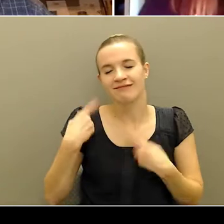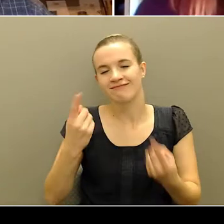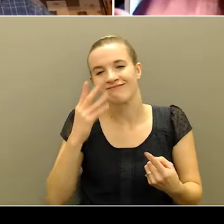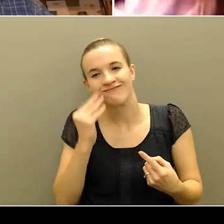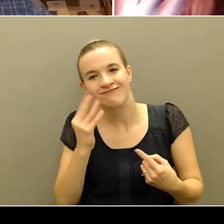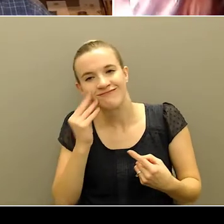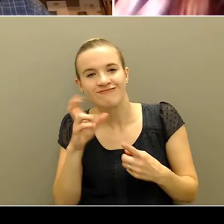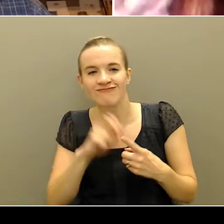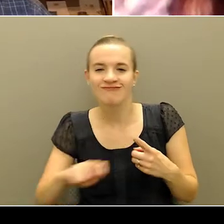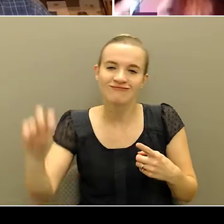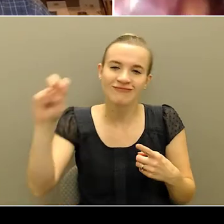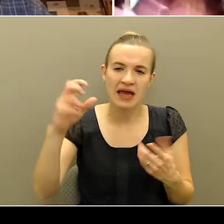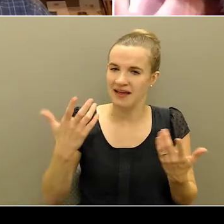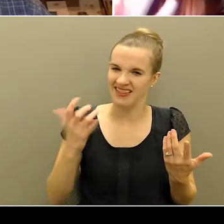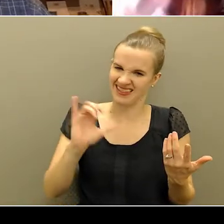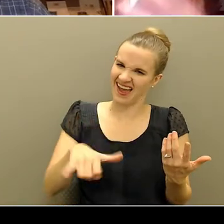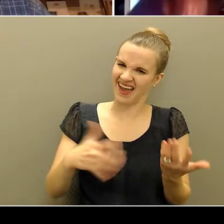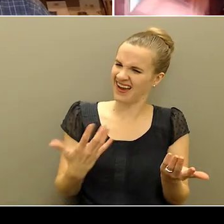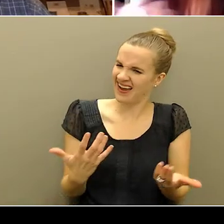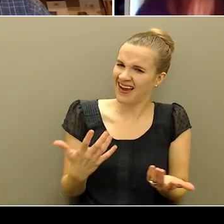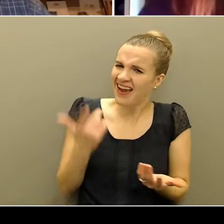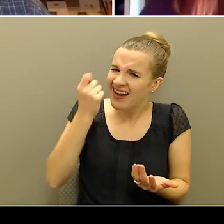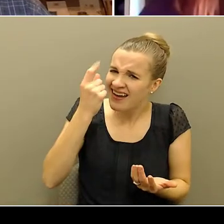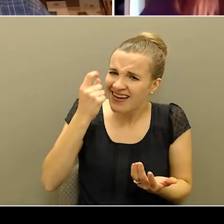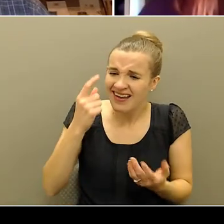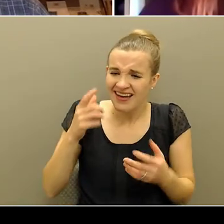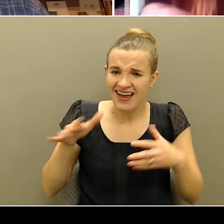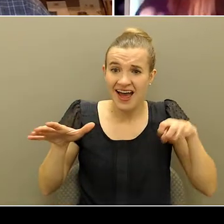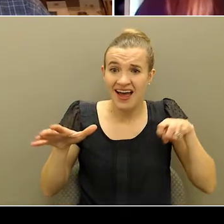stuck experience, you know, just that, that connection also like with other